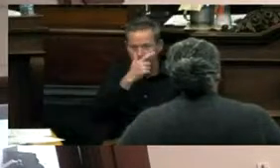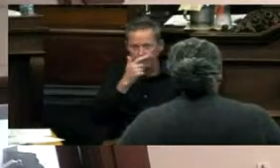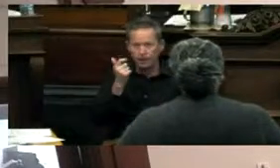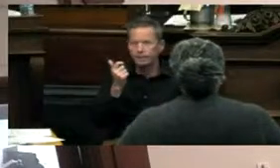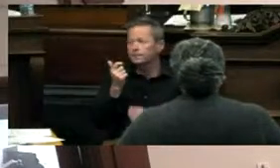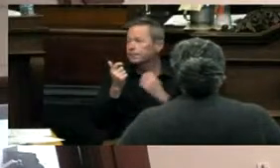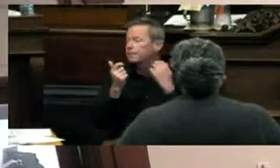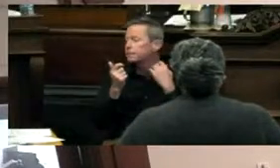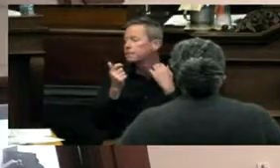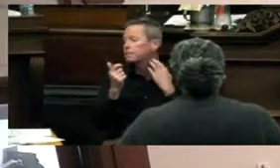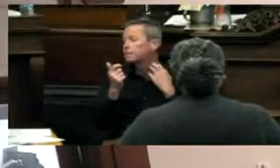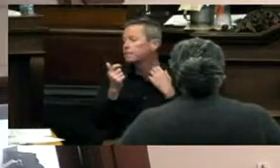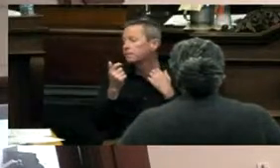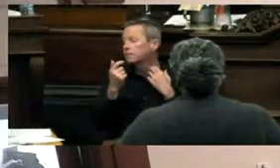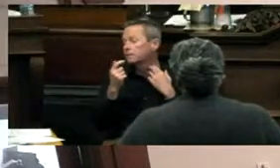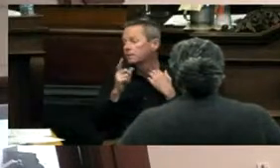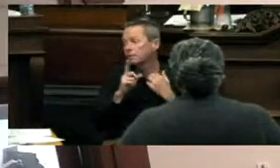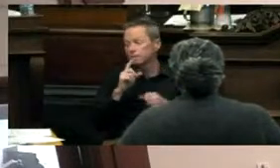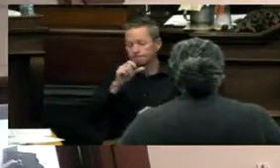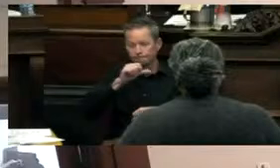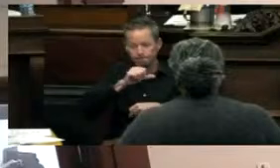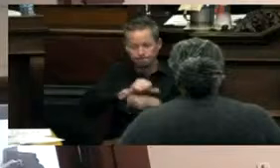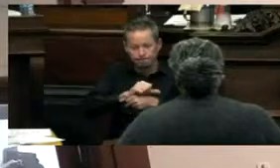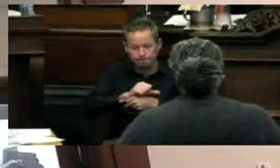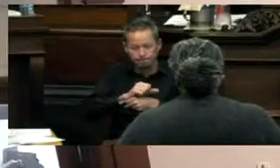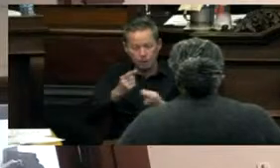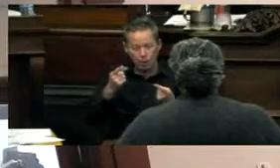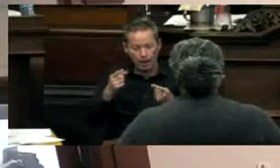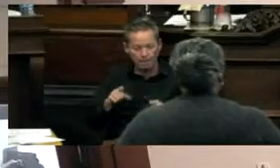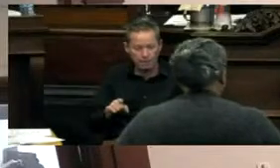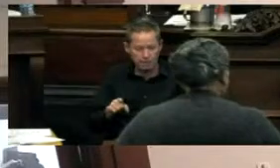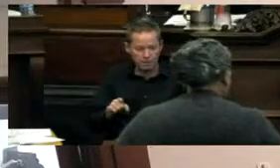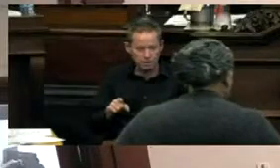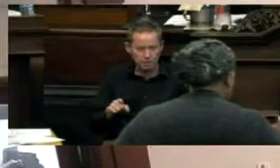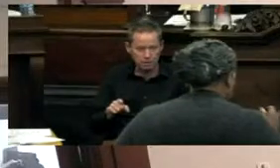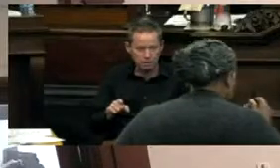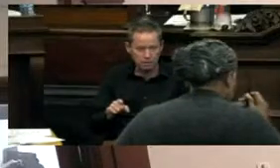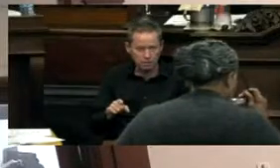should find time to meet about.